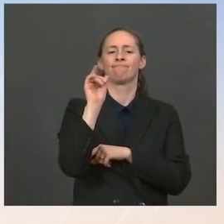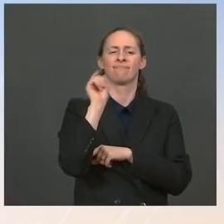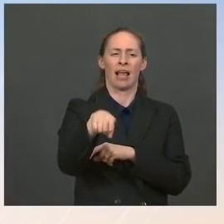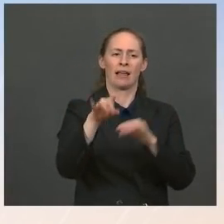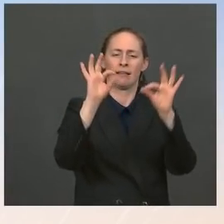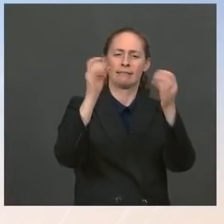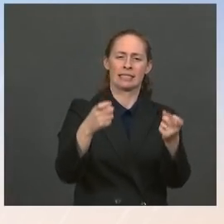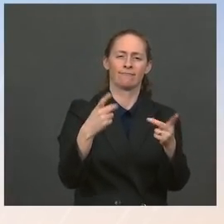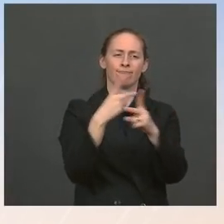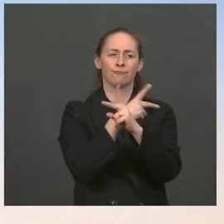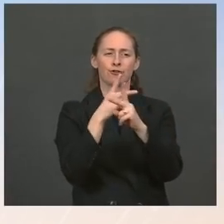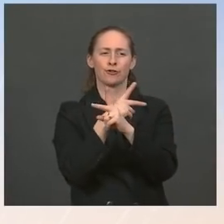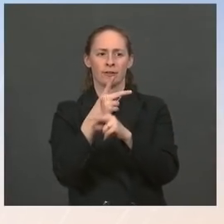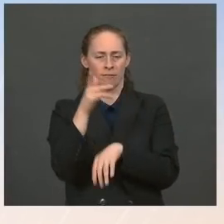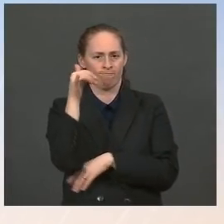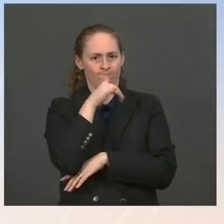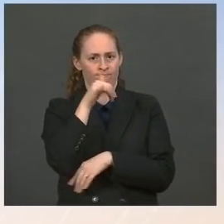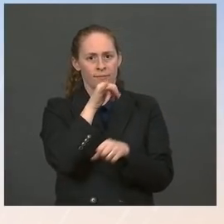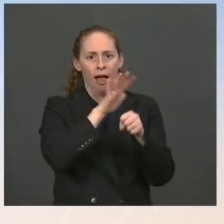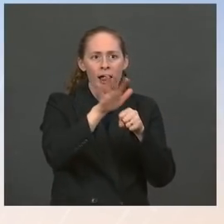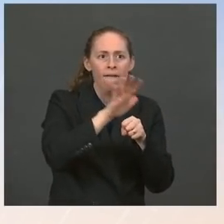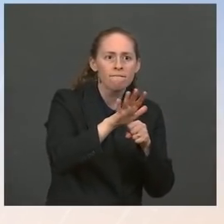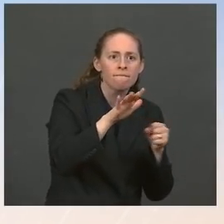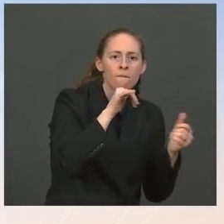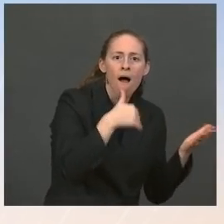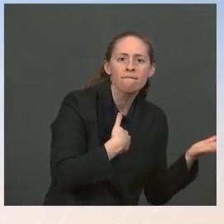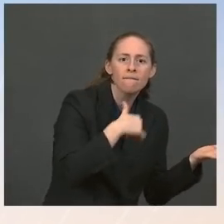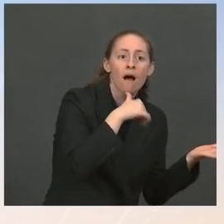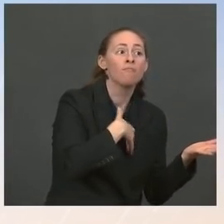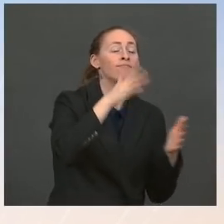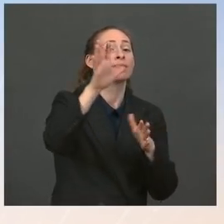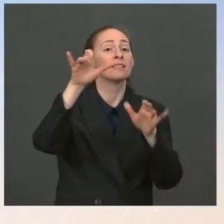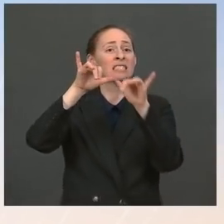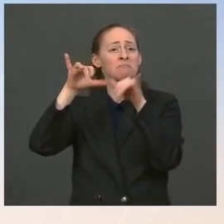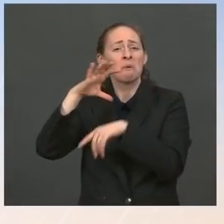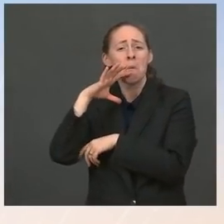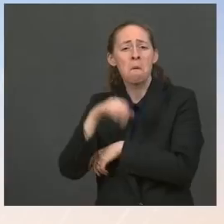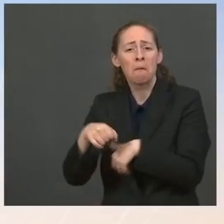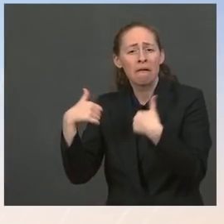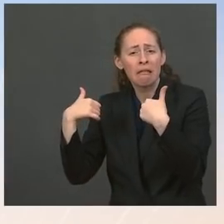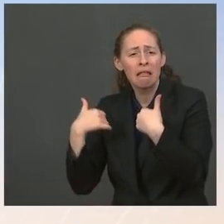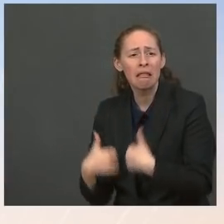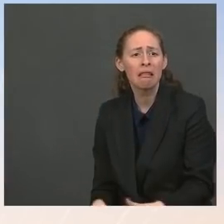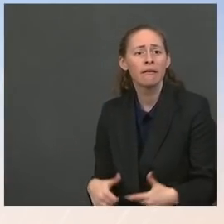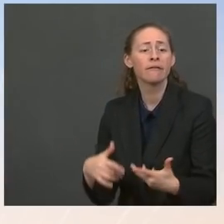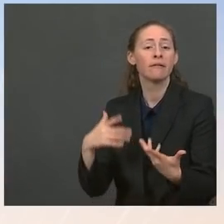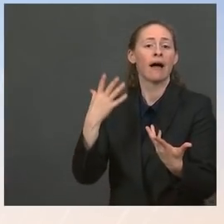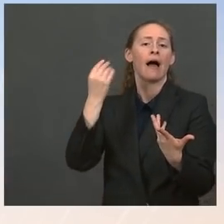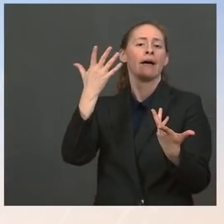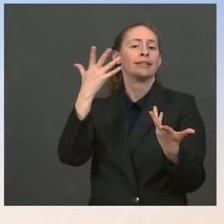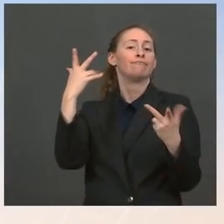the outdated infrastructure that it all runs across, and then the fact that the pandemic is poking holes in all of the above, which is why the other thing